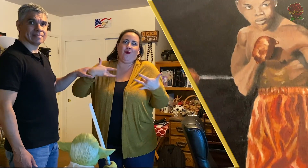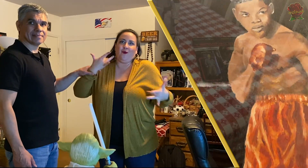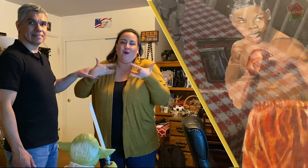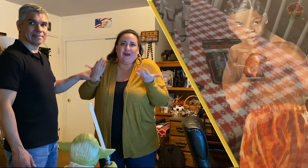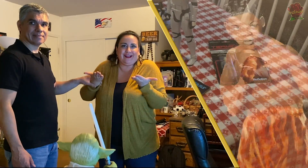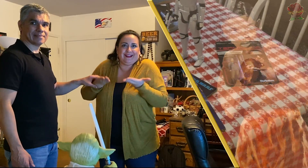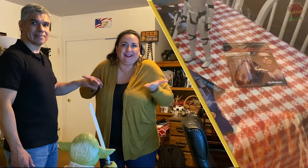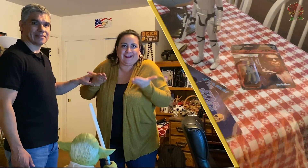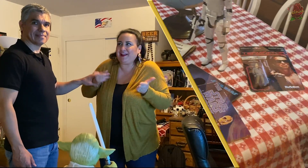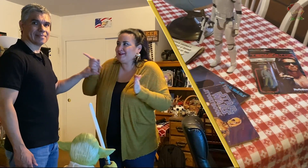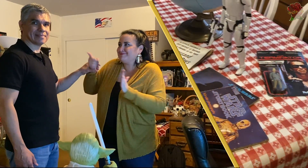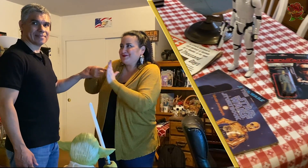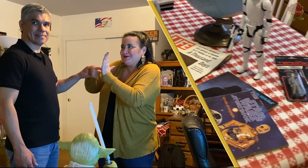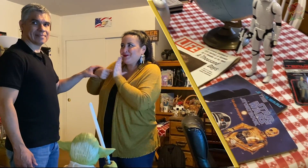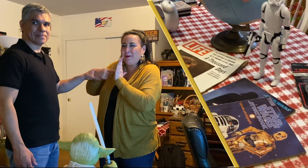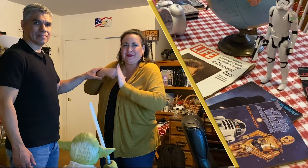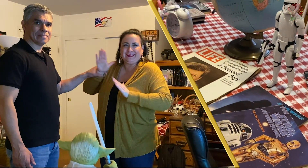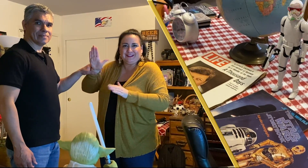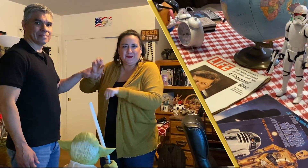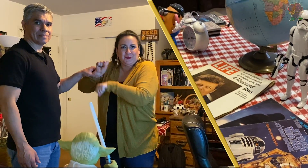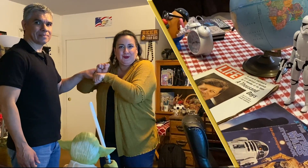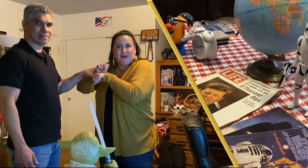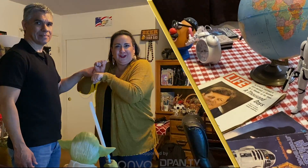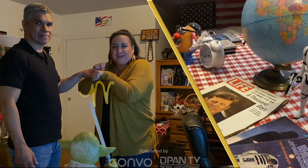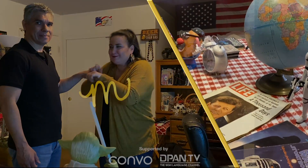I'm excited to have him here and to see his work.